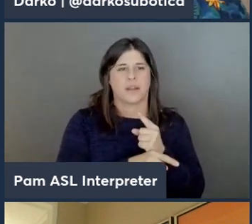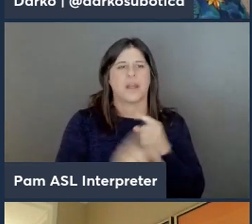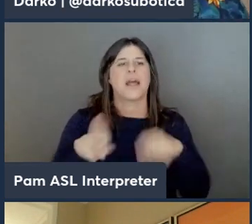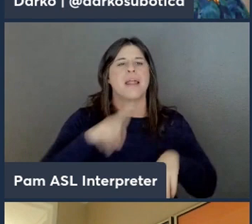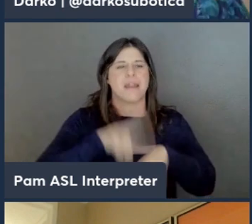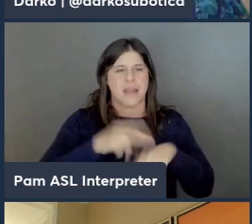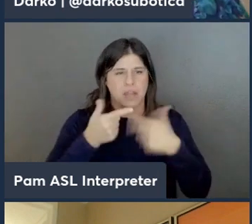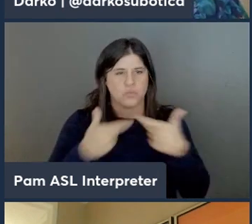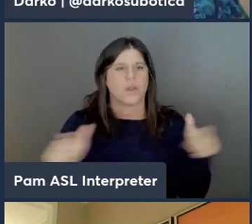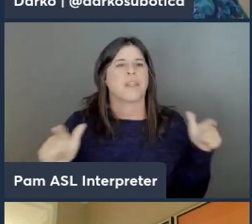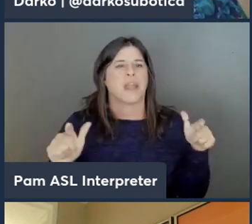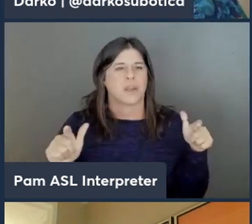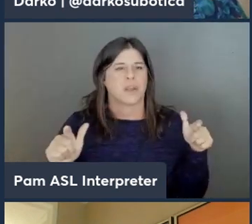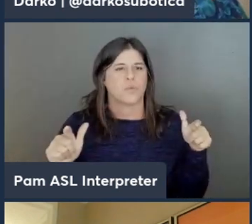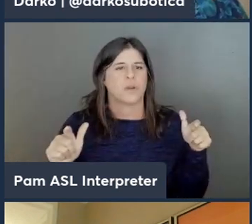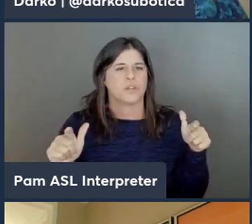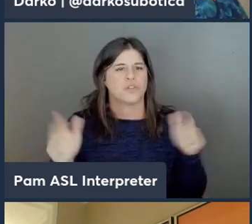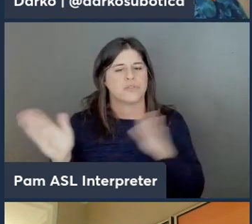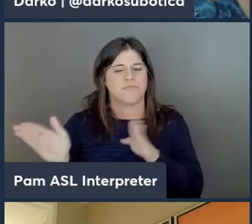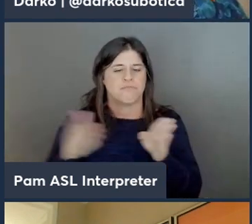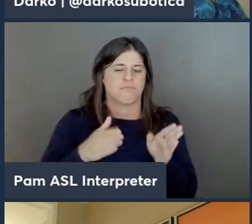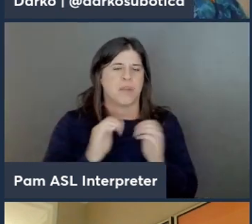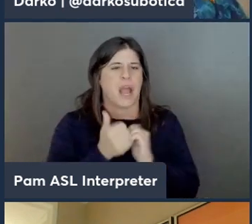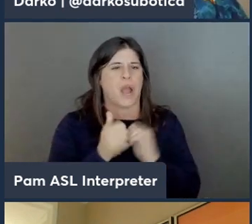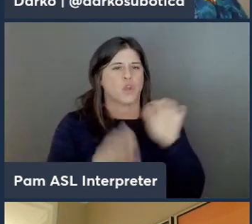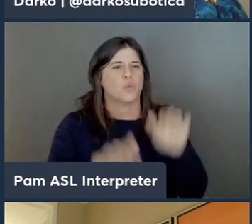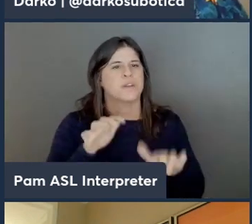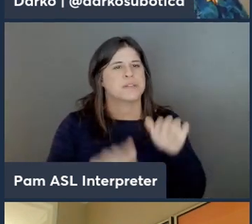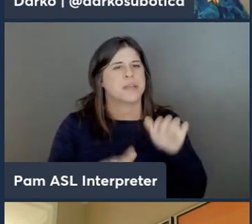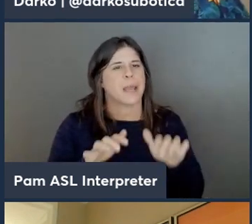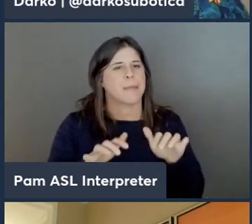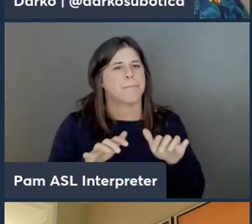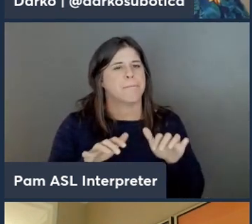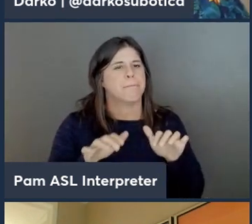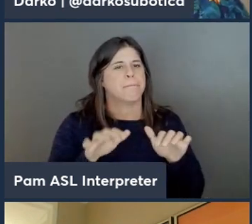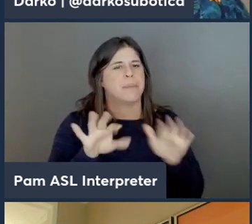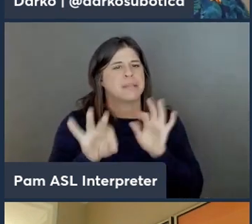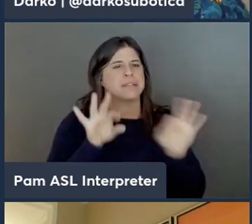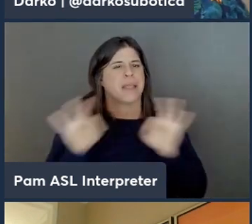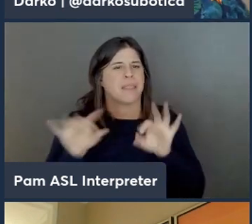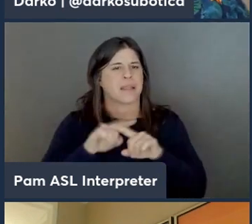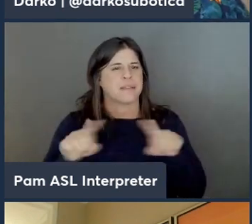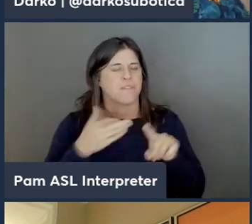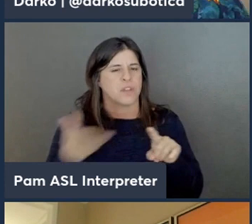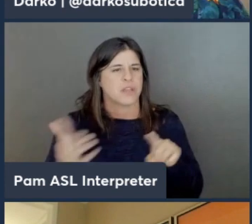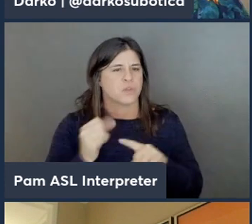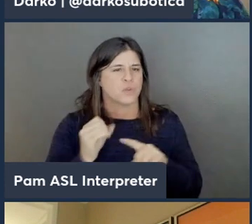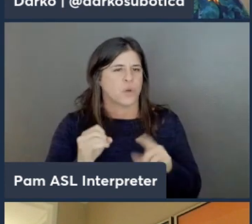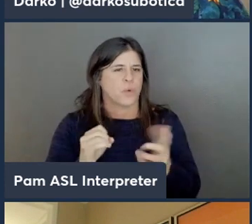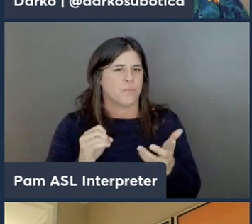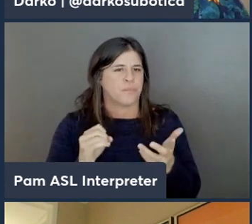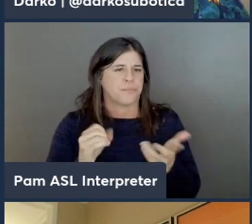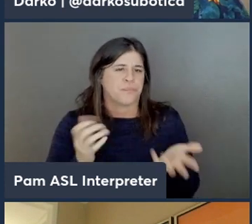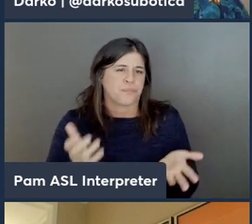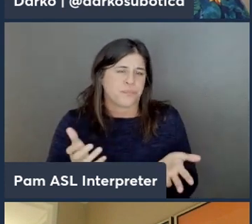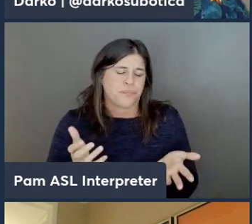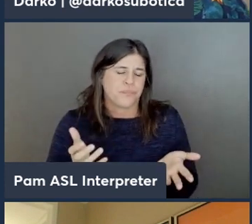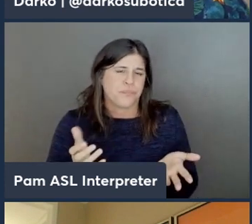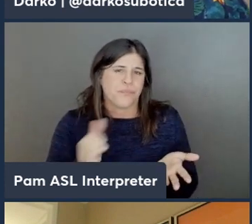are very much geared towards how you would type, select in line. So it is not localized for the languages